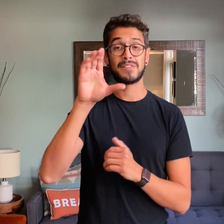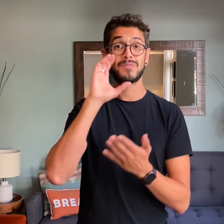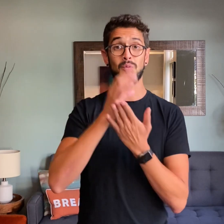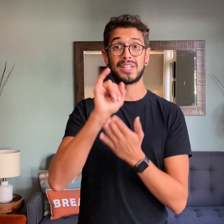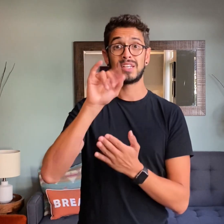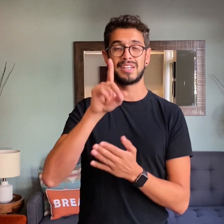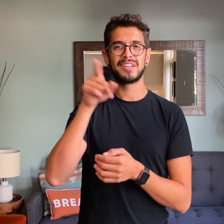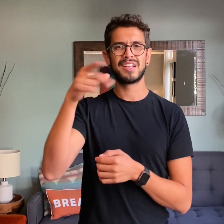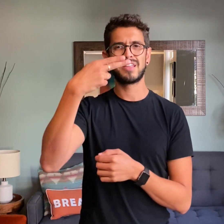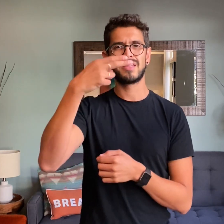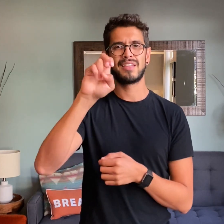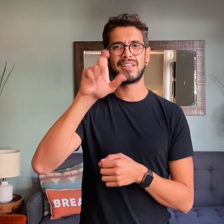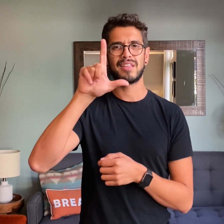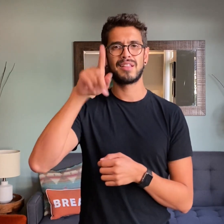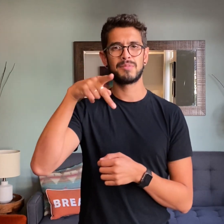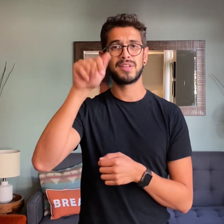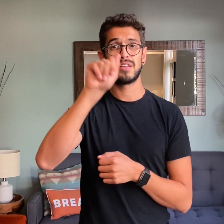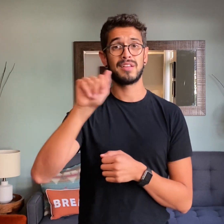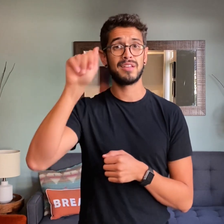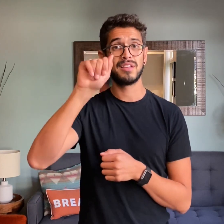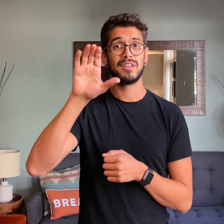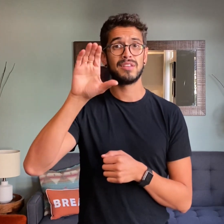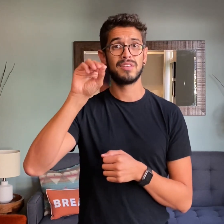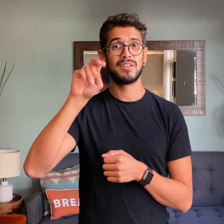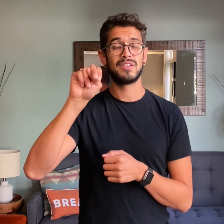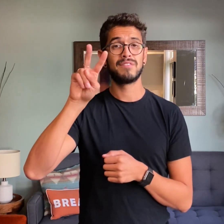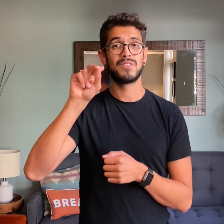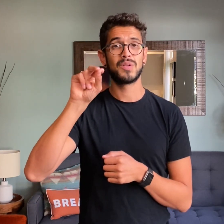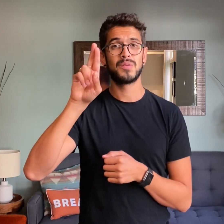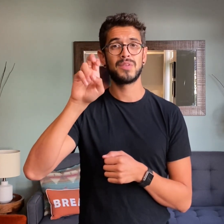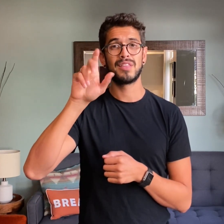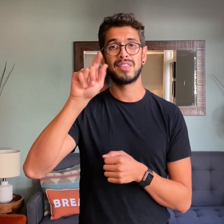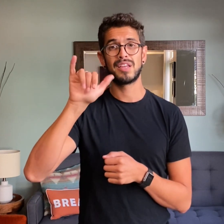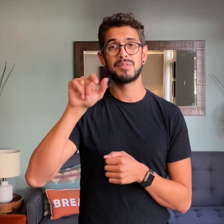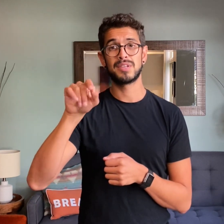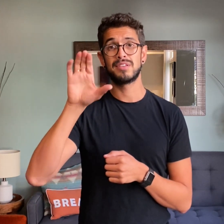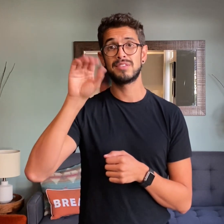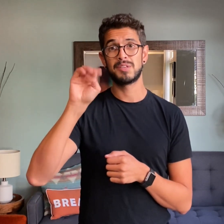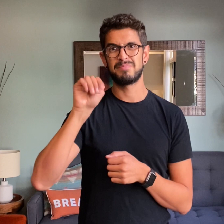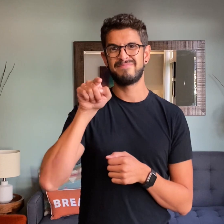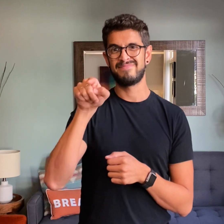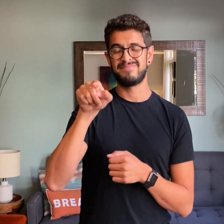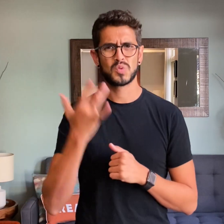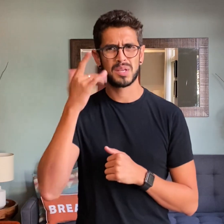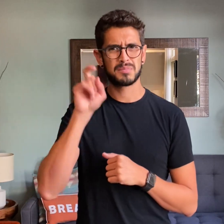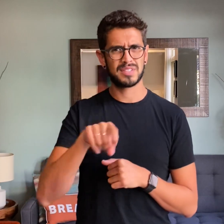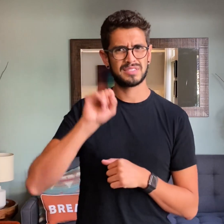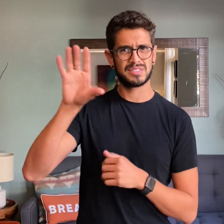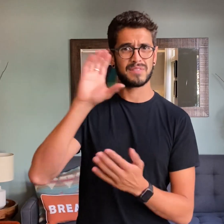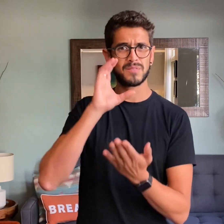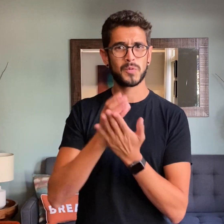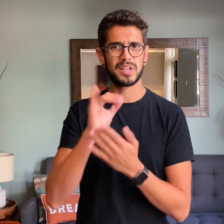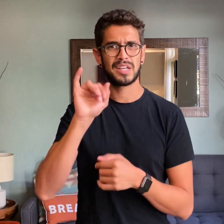to help@convorelay.com Why do you need to send your photo ID?